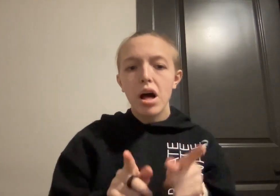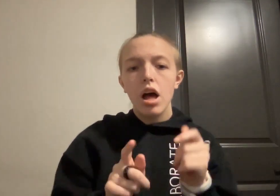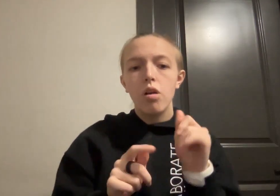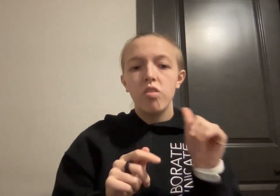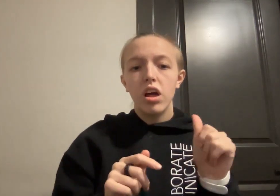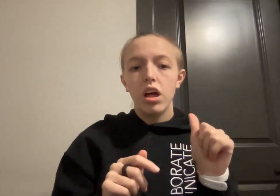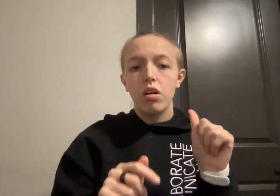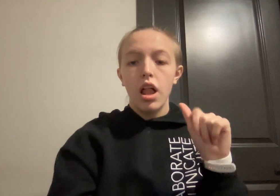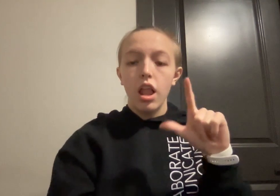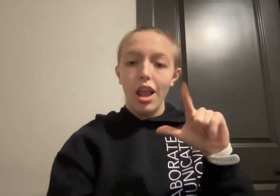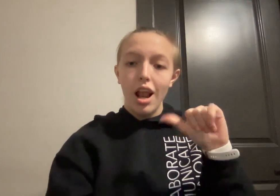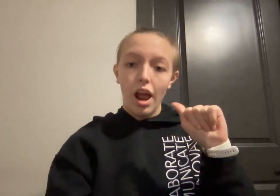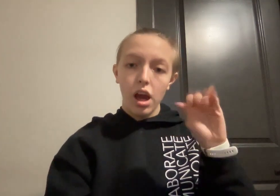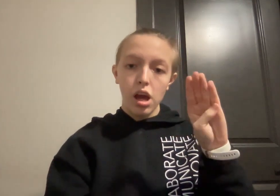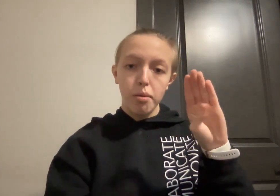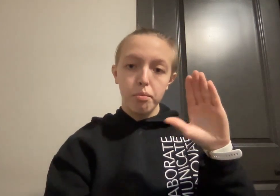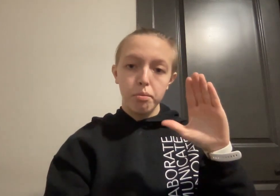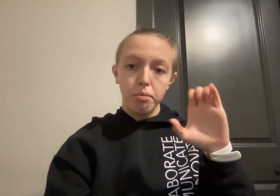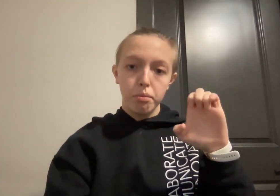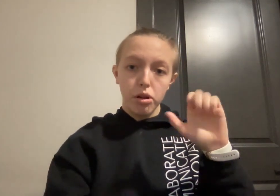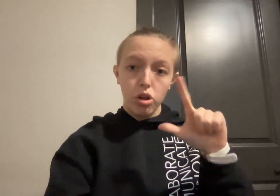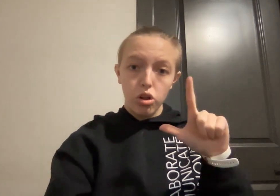but a label